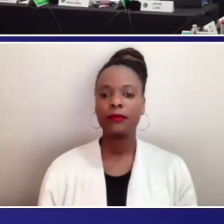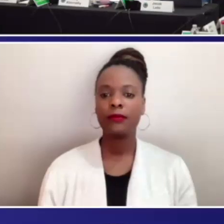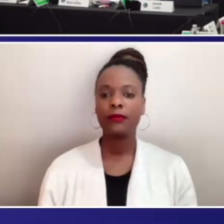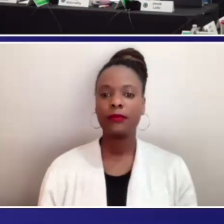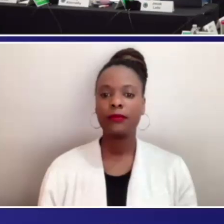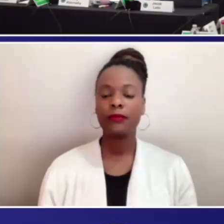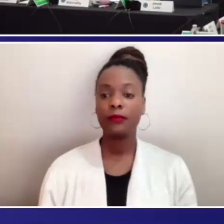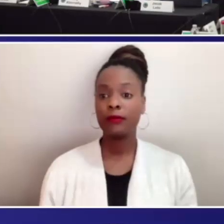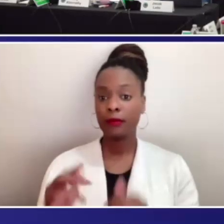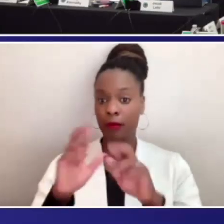Are we ready for the pulse check?